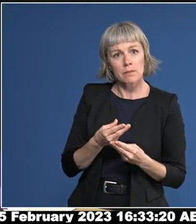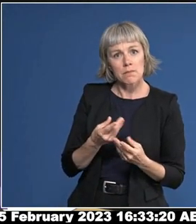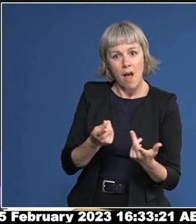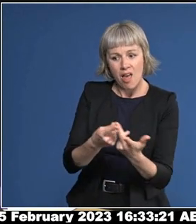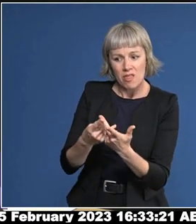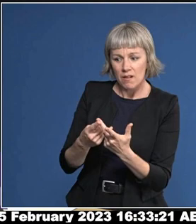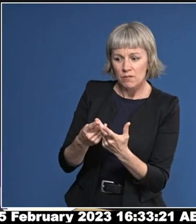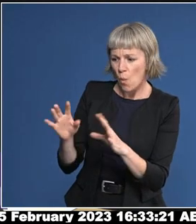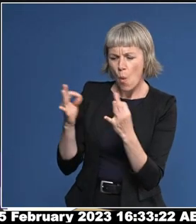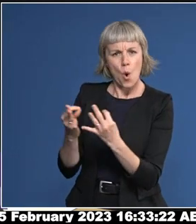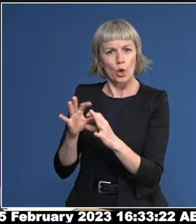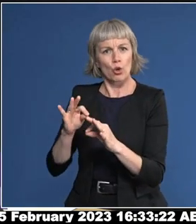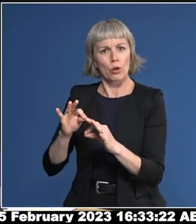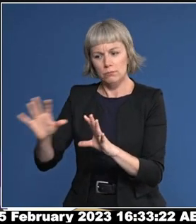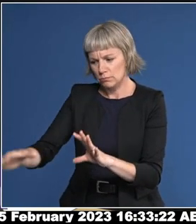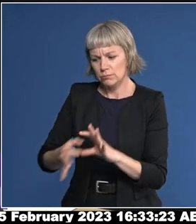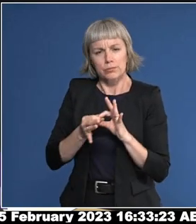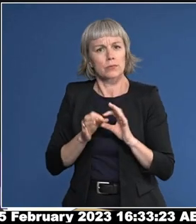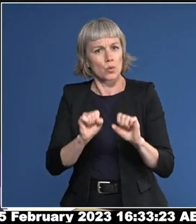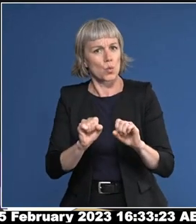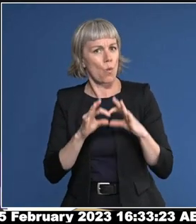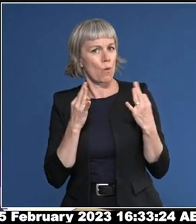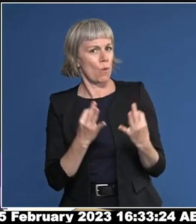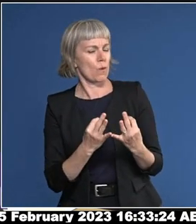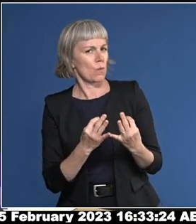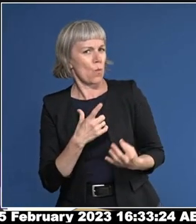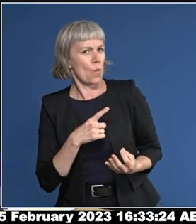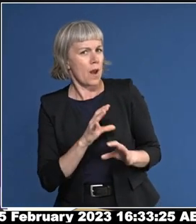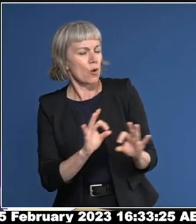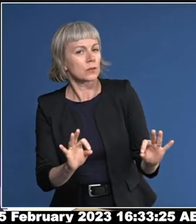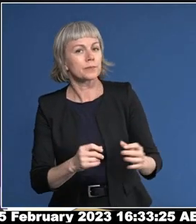Do you know why? MR HARPER: We are rapidly and continuing to grow from a membership